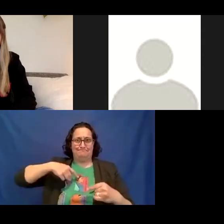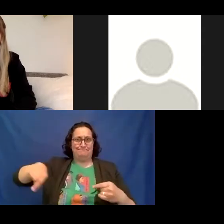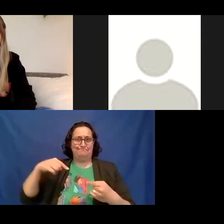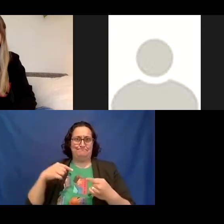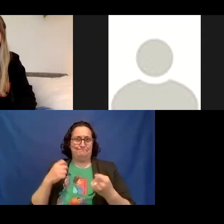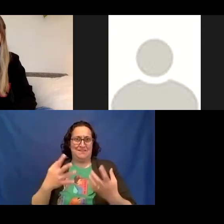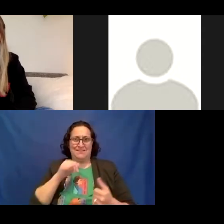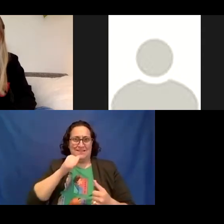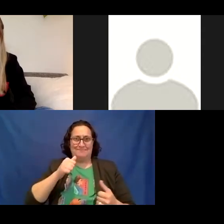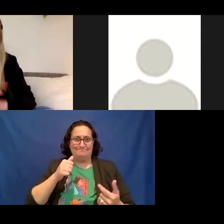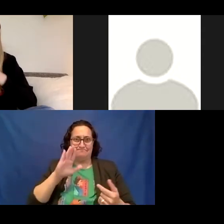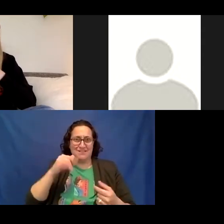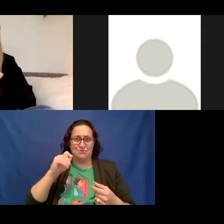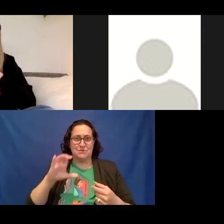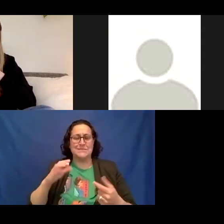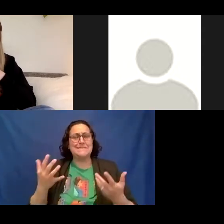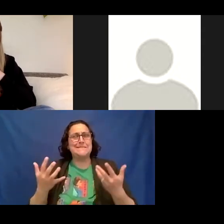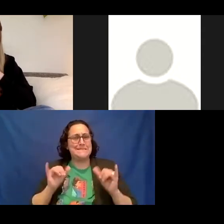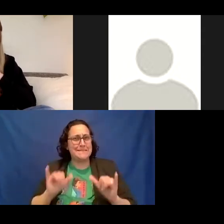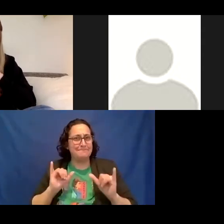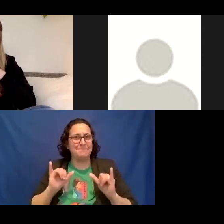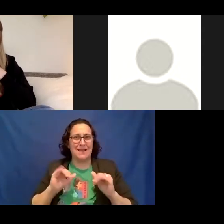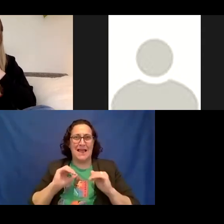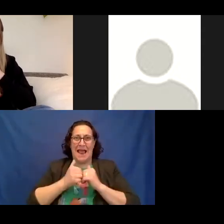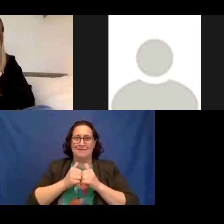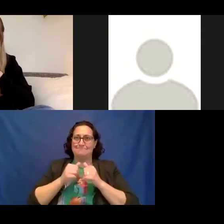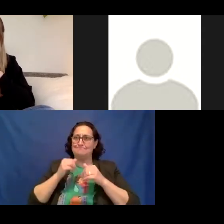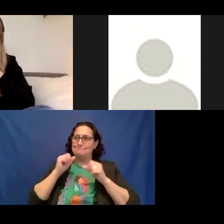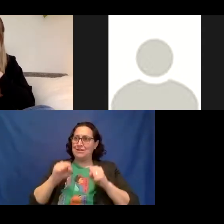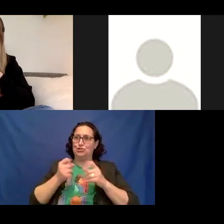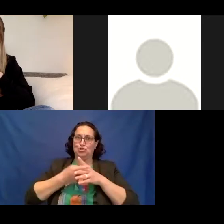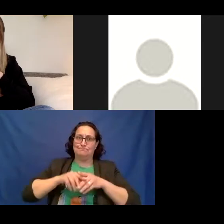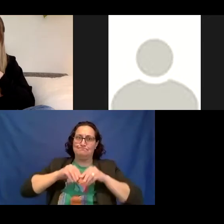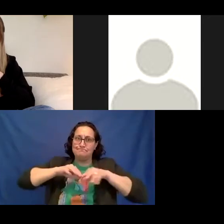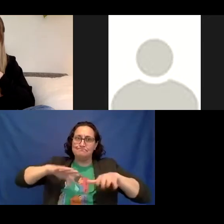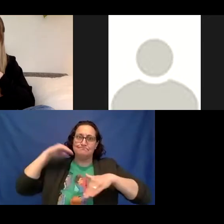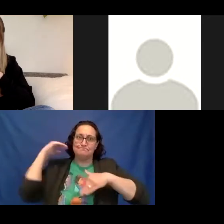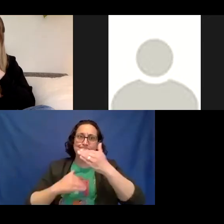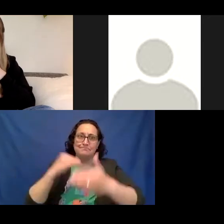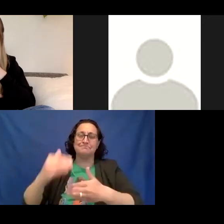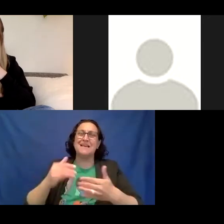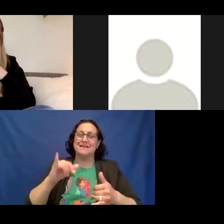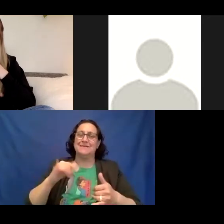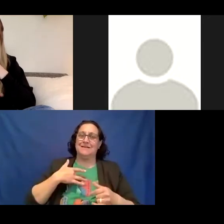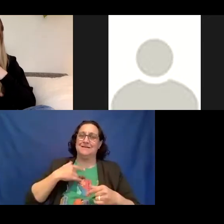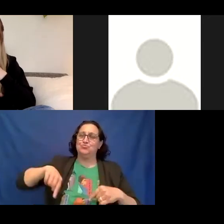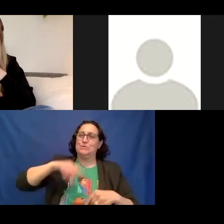where teachers come from, what systems teachers-- future teachers-- come through to become teachers.